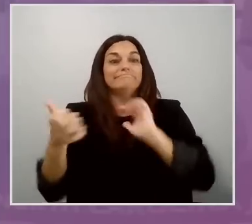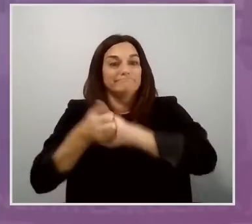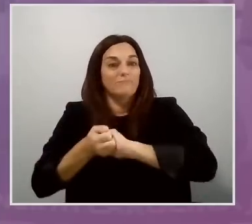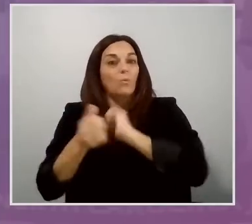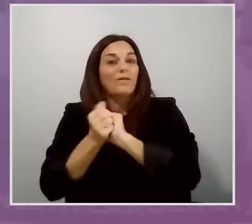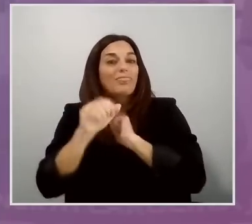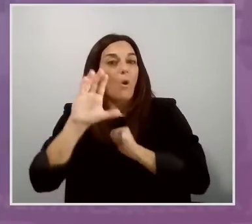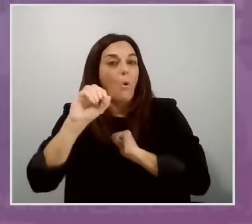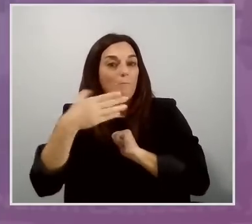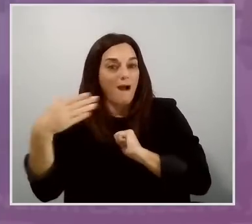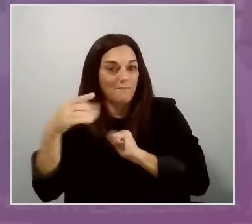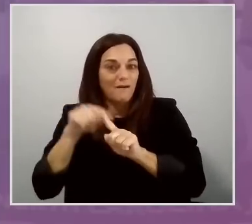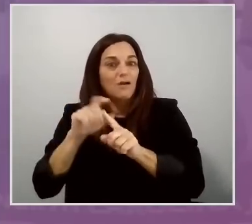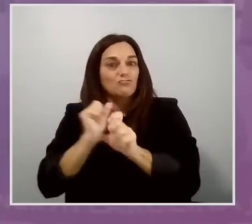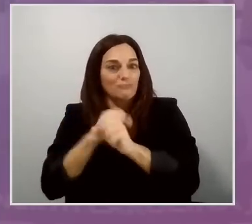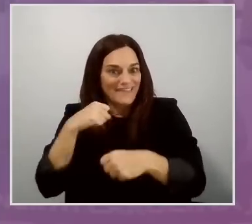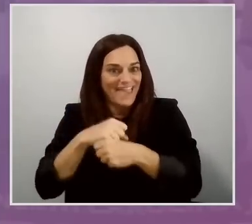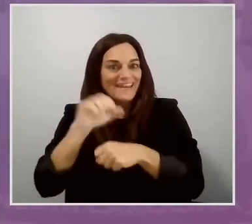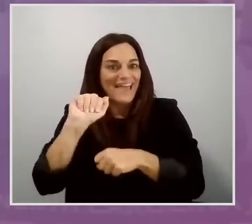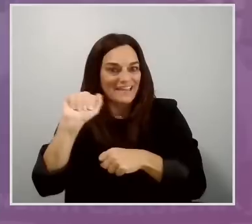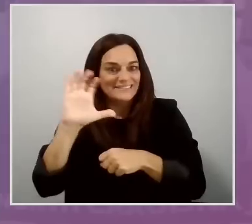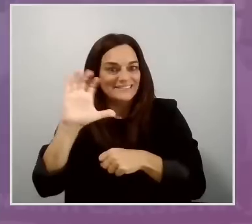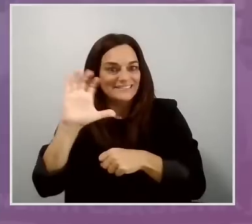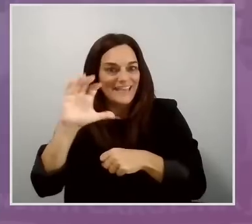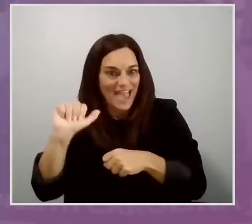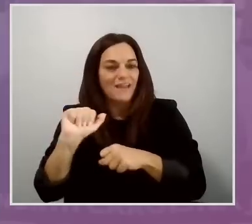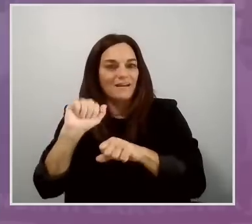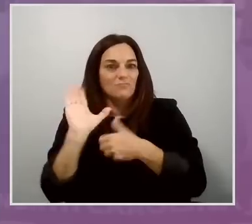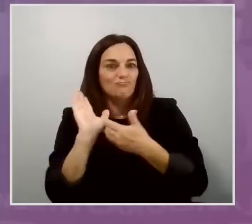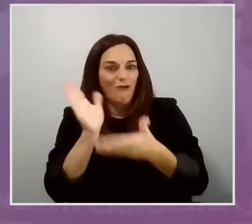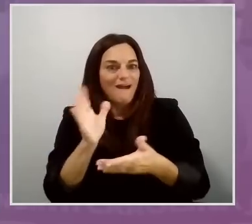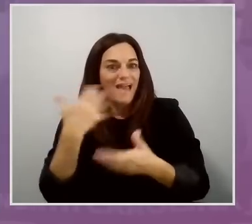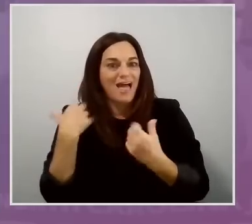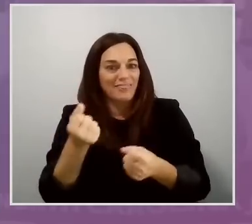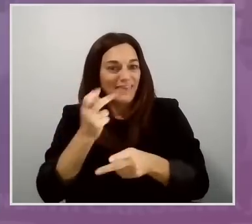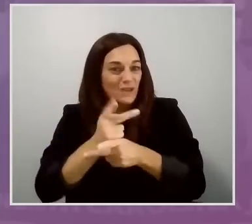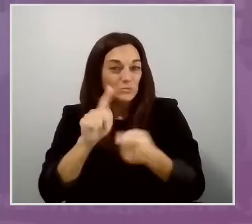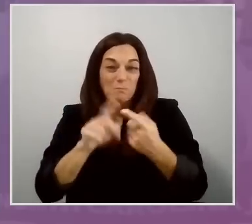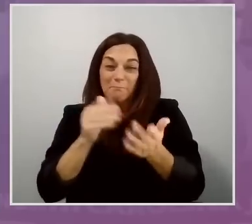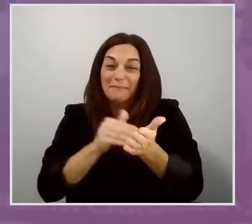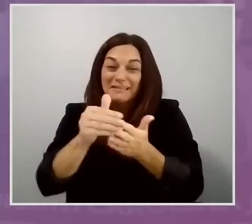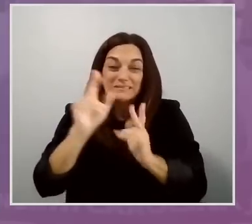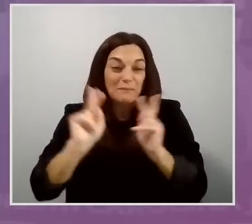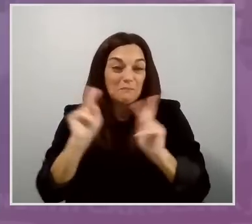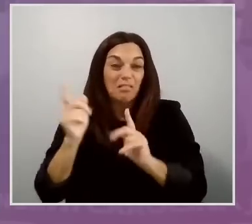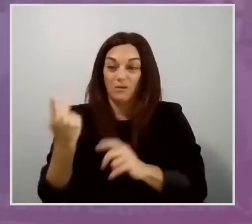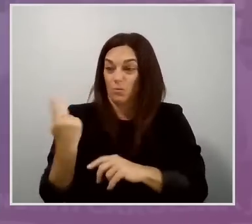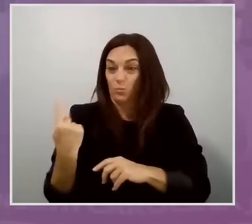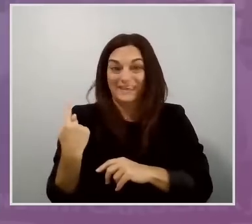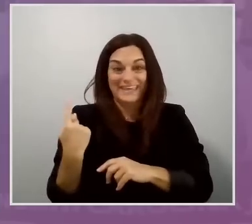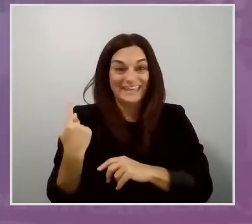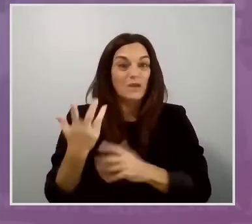YOU KNOW, ON ONE HAND YOU HAVE JOE BIDEN WHO TOGETHER WITH BARACK OBAMA CREATED THE AFFORDABLE CARE ACT WHICH